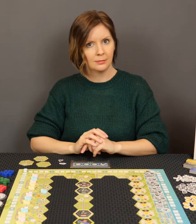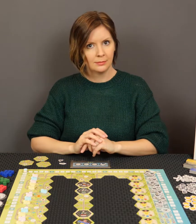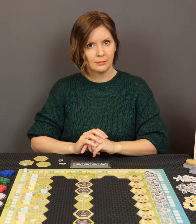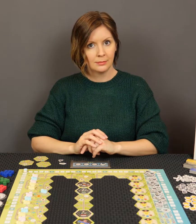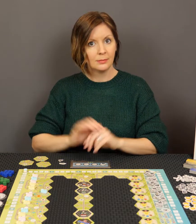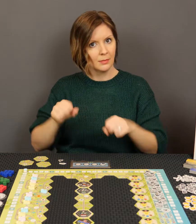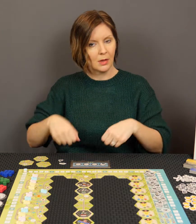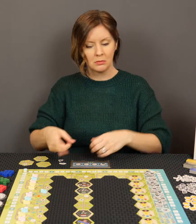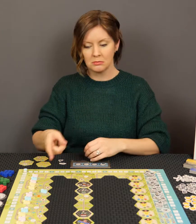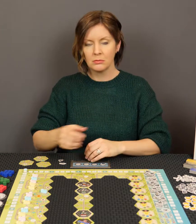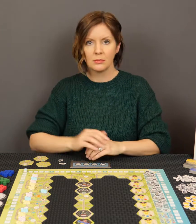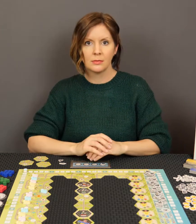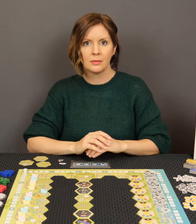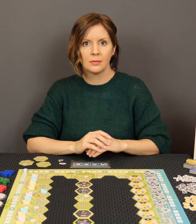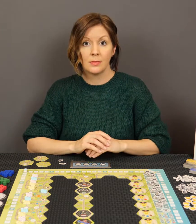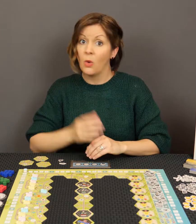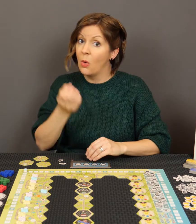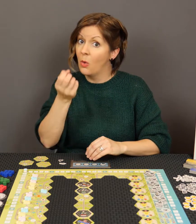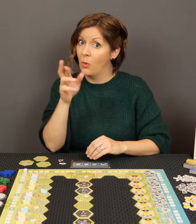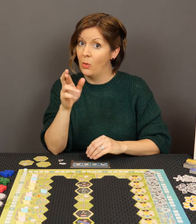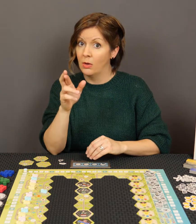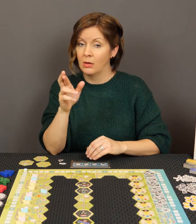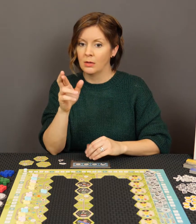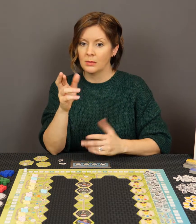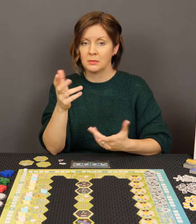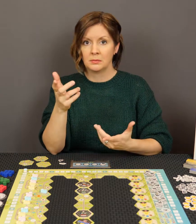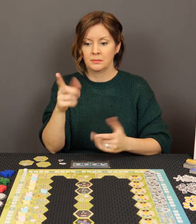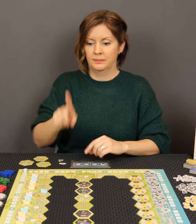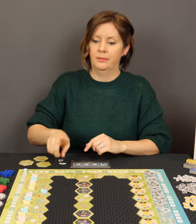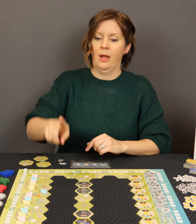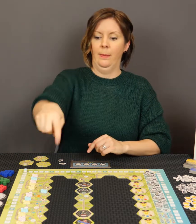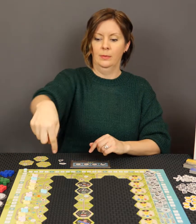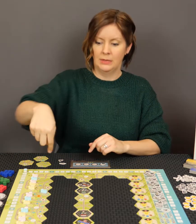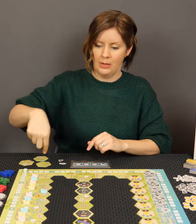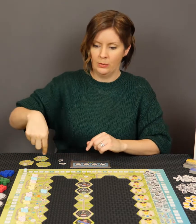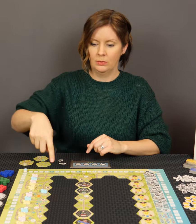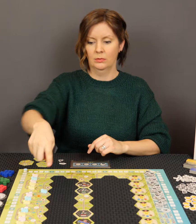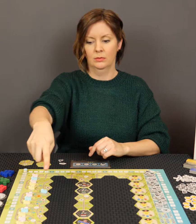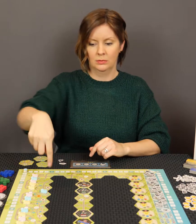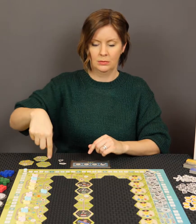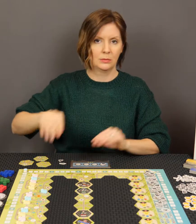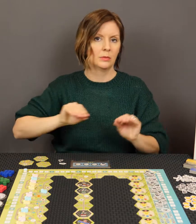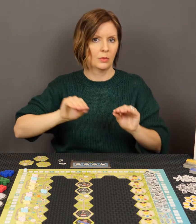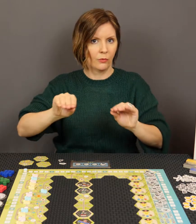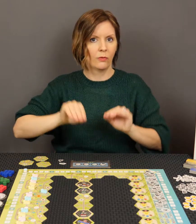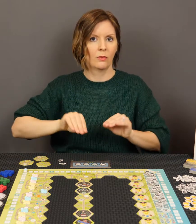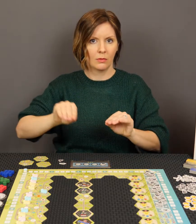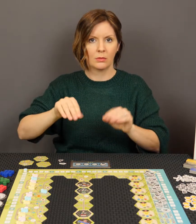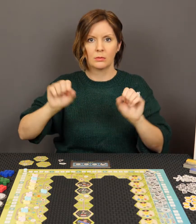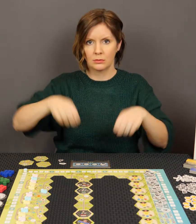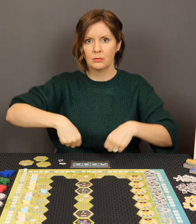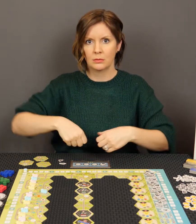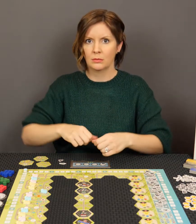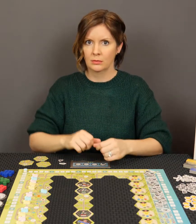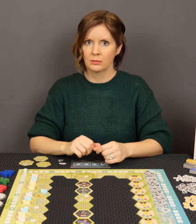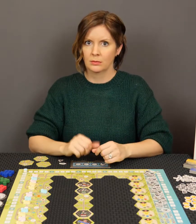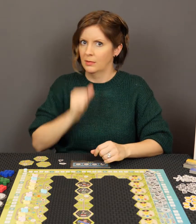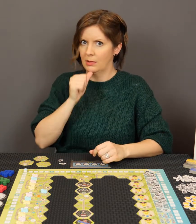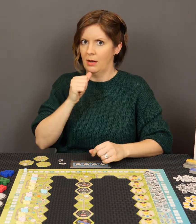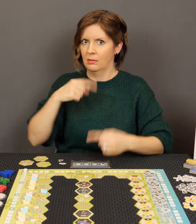Or, I could also go up and down these tiles, move in the columns instead of forward.